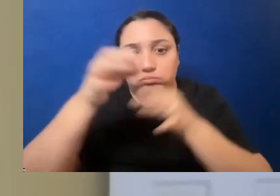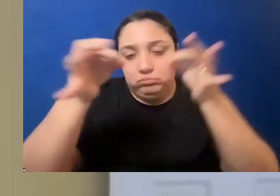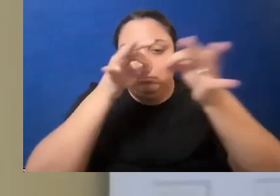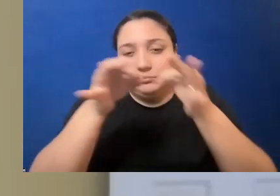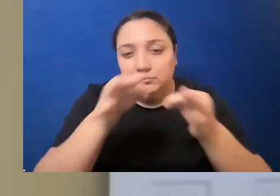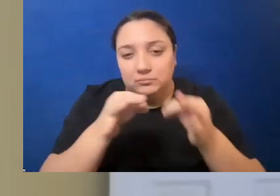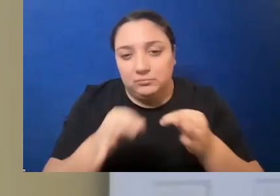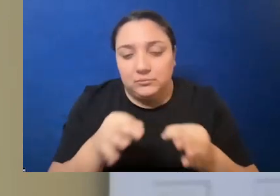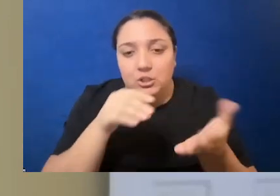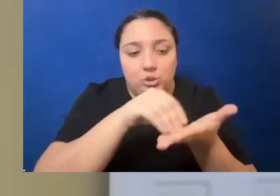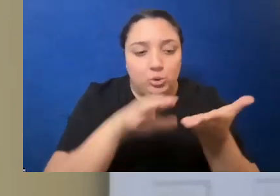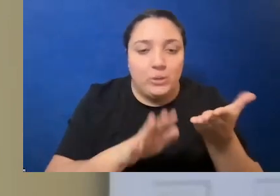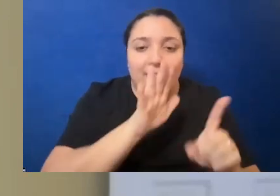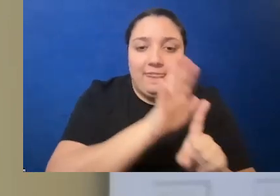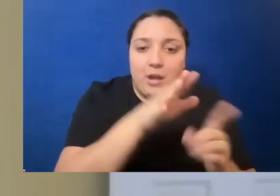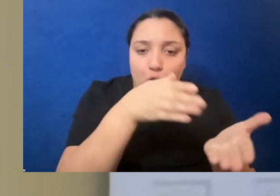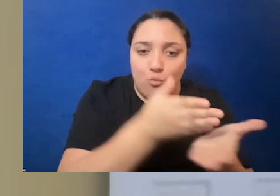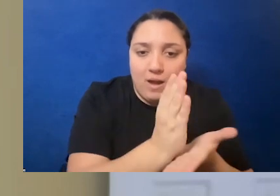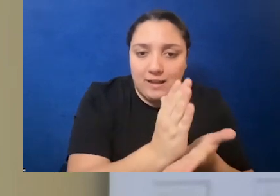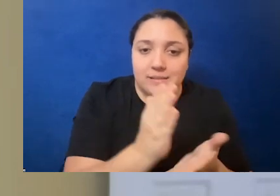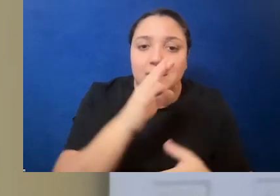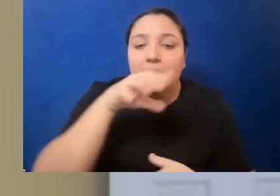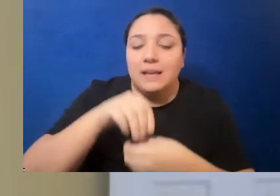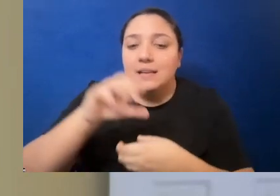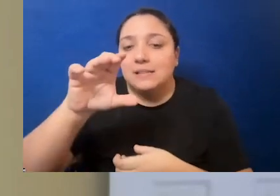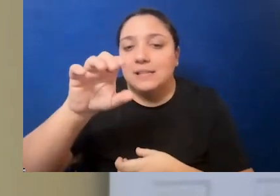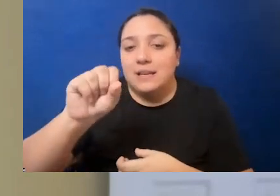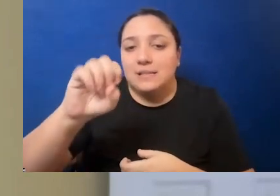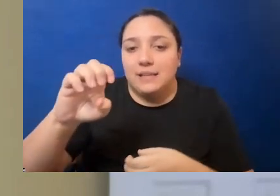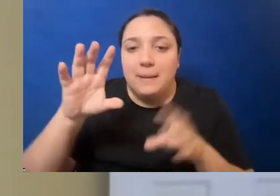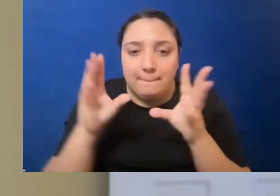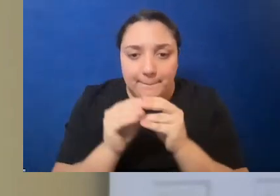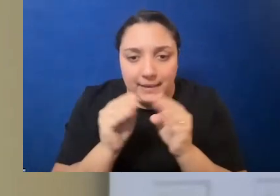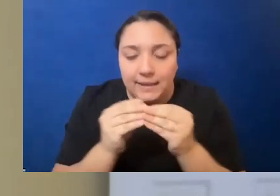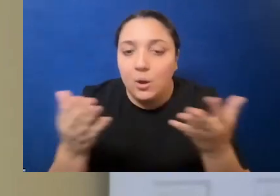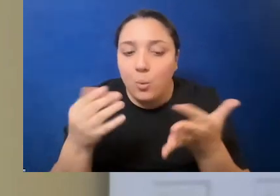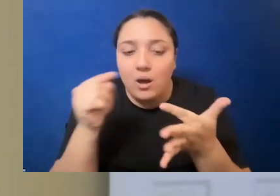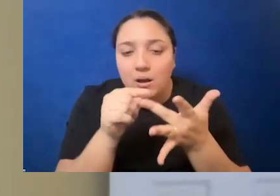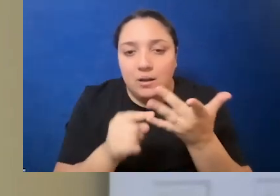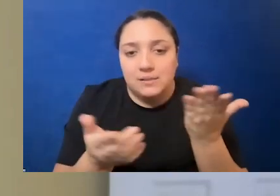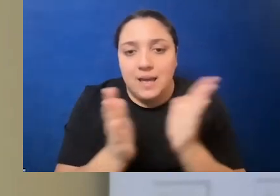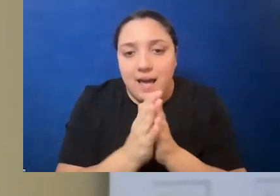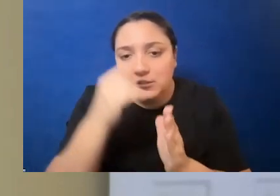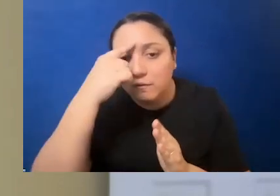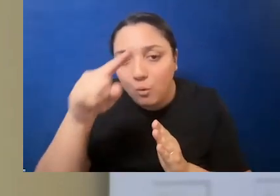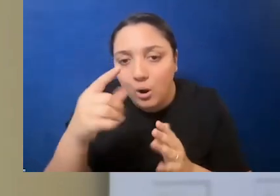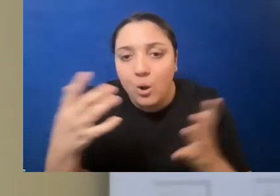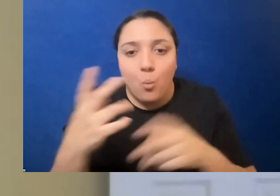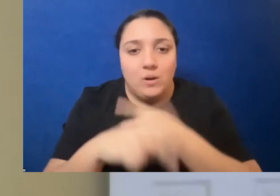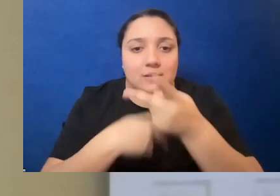IS VERY COMPREHENSIVE AND